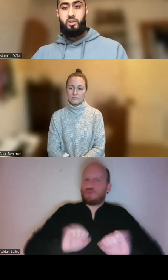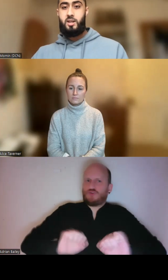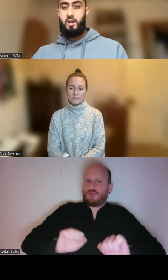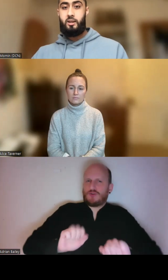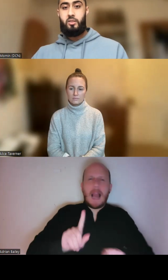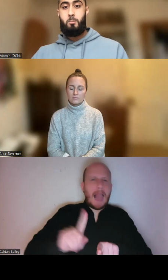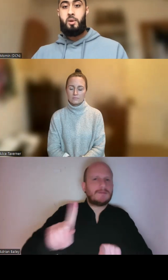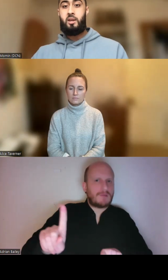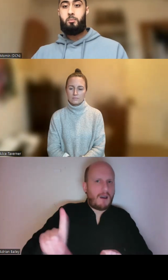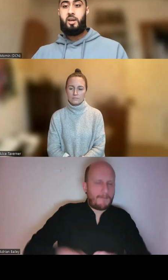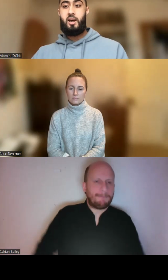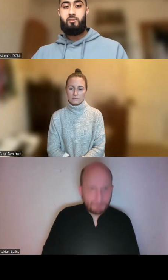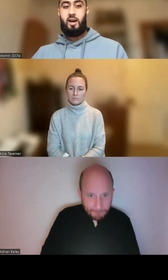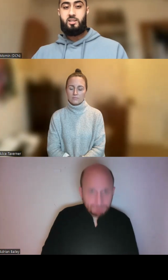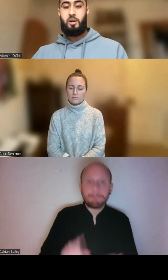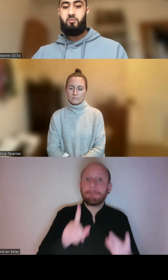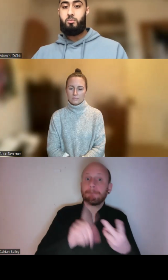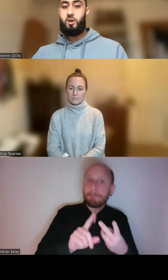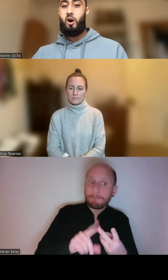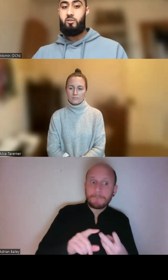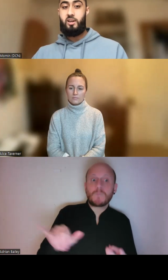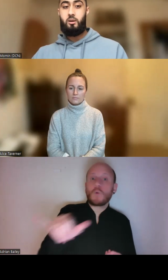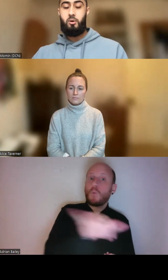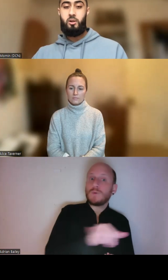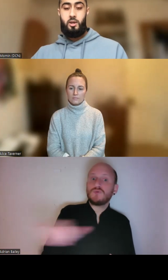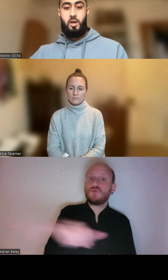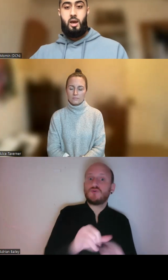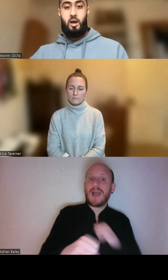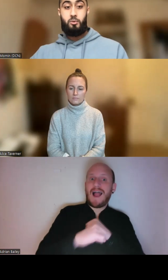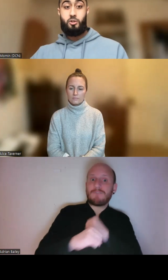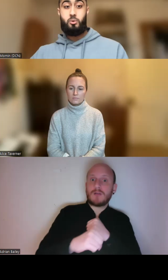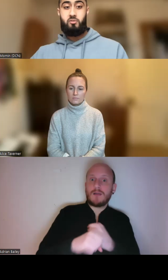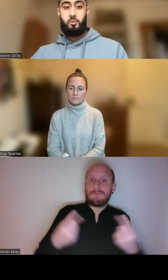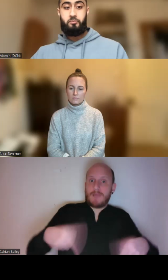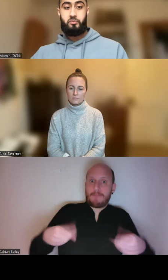Understanding the main paid advertising platforms that are available to everyone